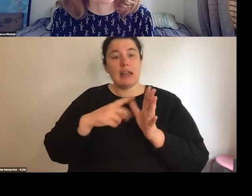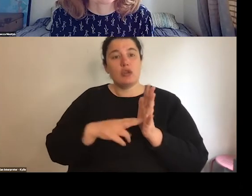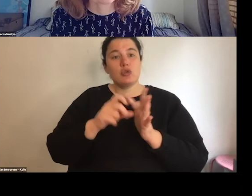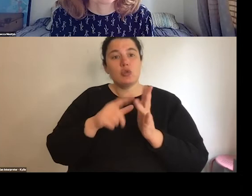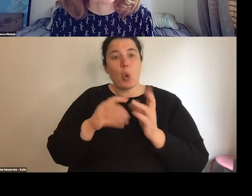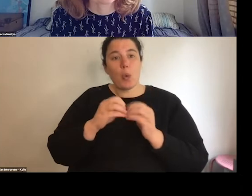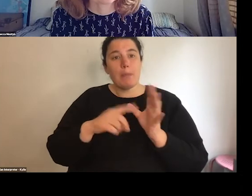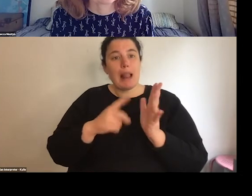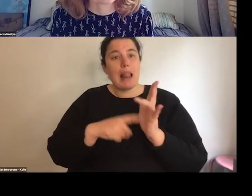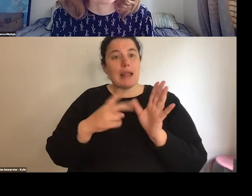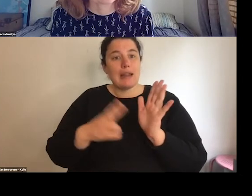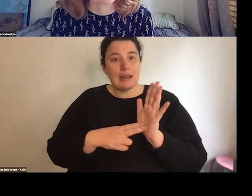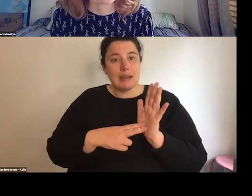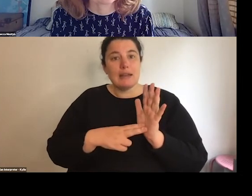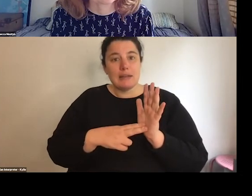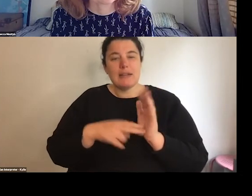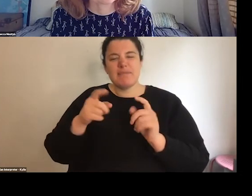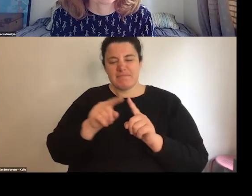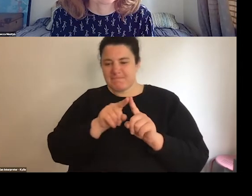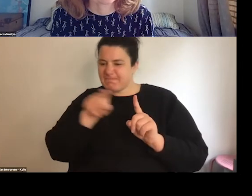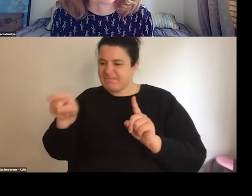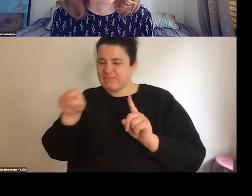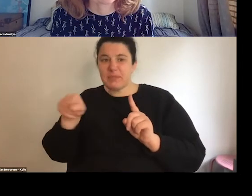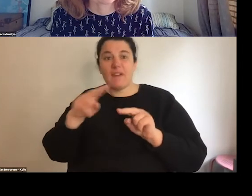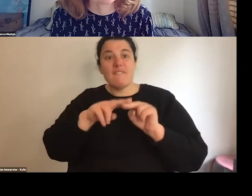of Forbes in central NSW.